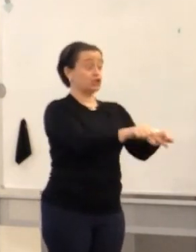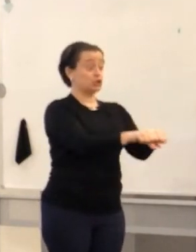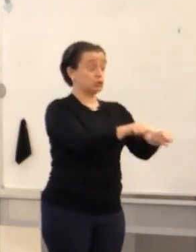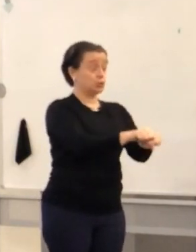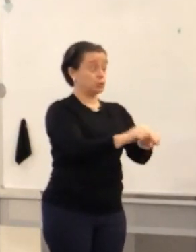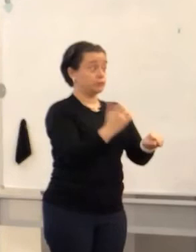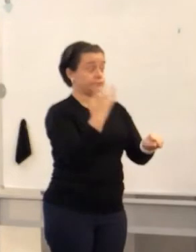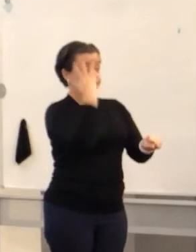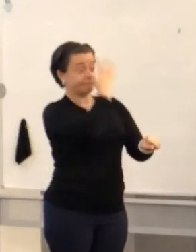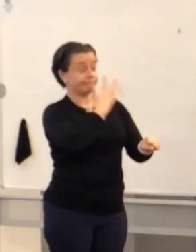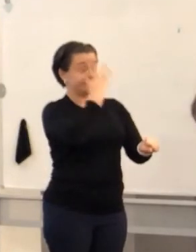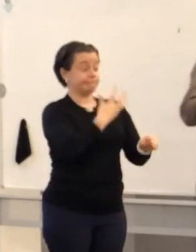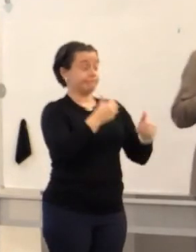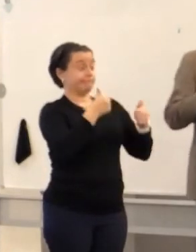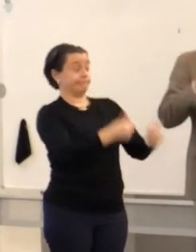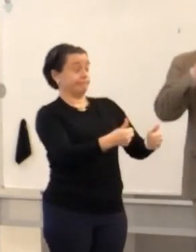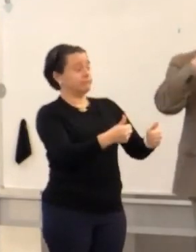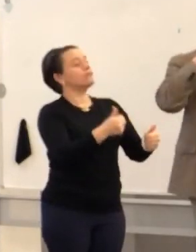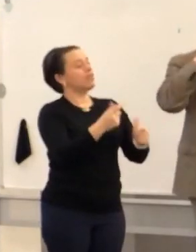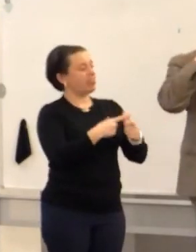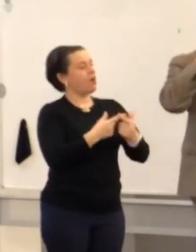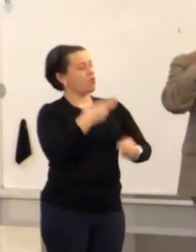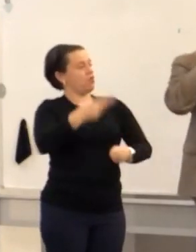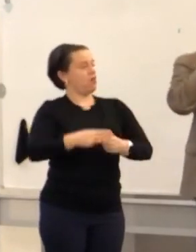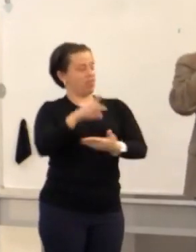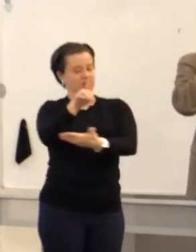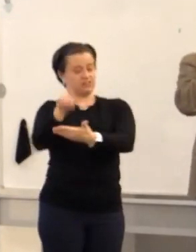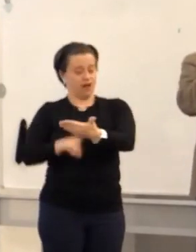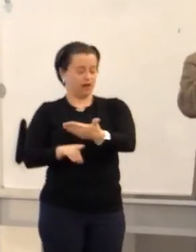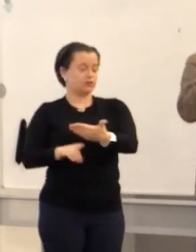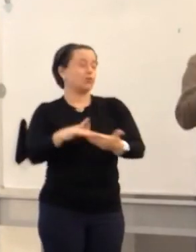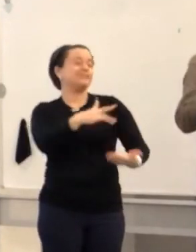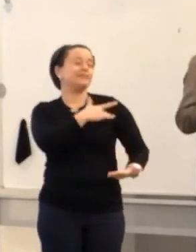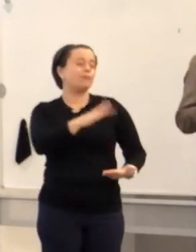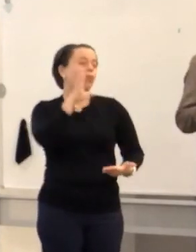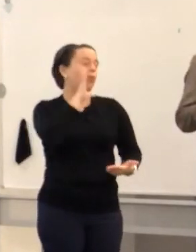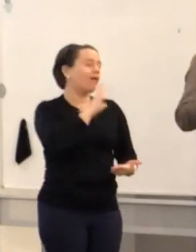Clothing manufacturers like sneakers and sporting goods,